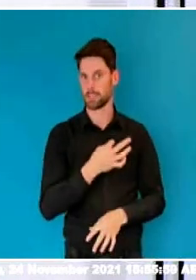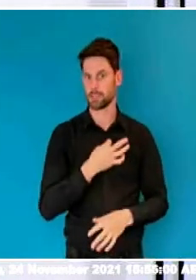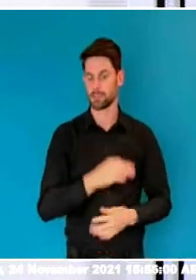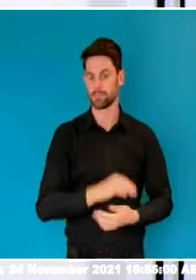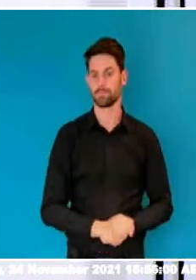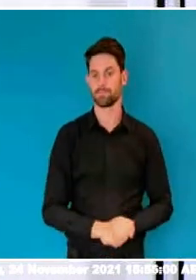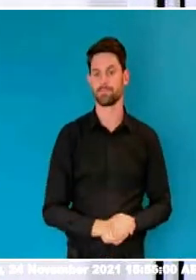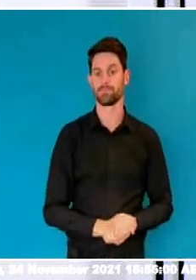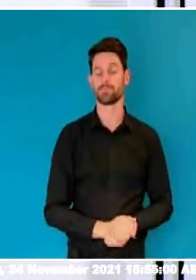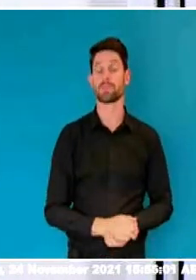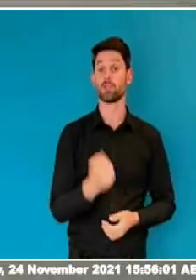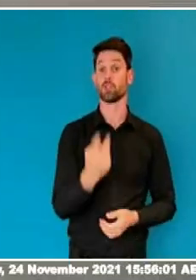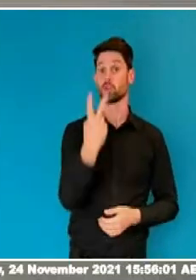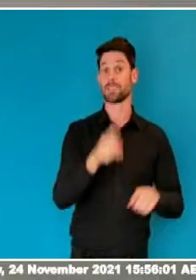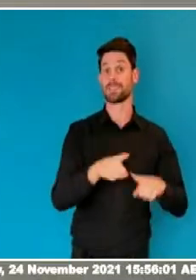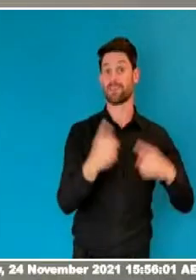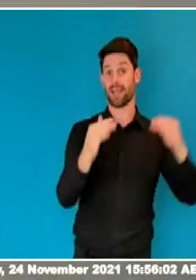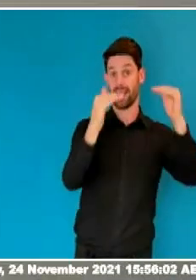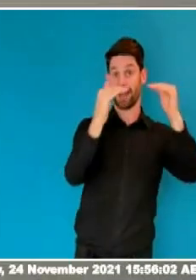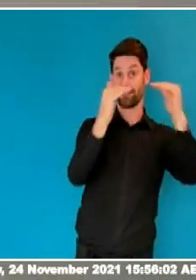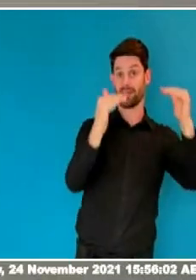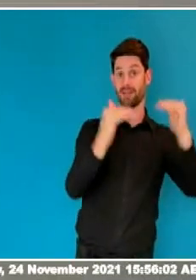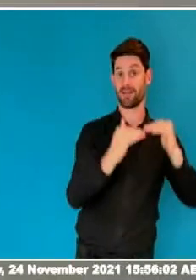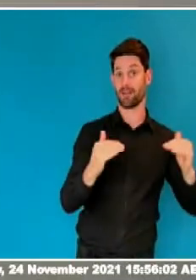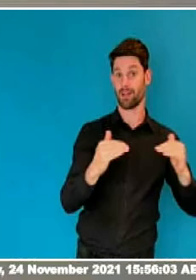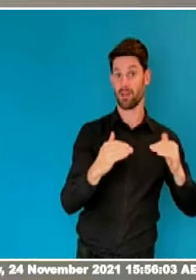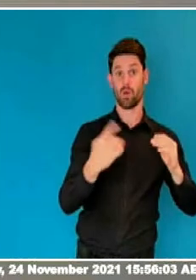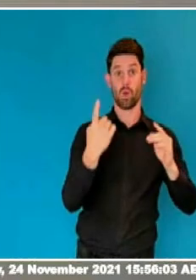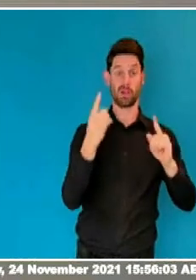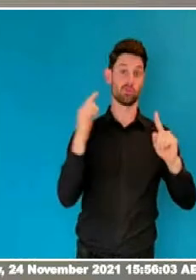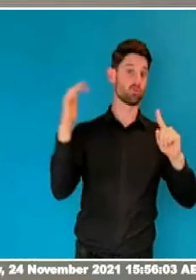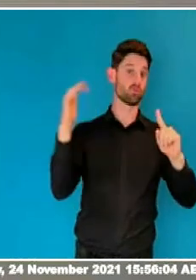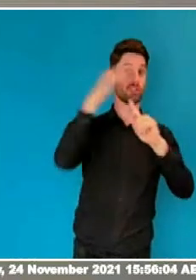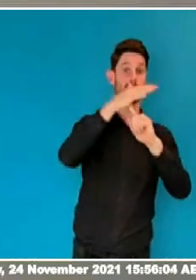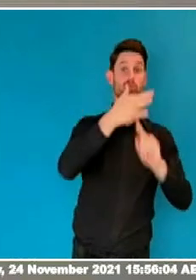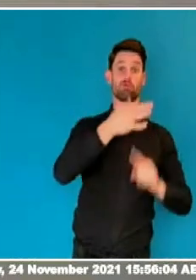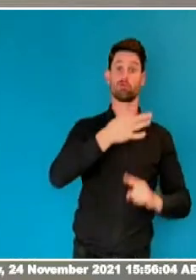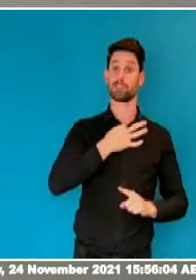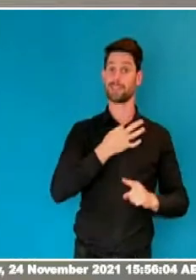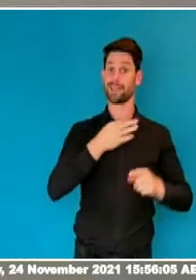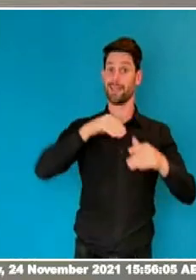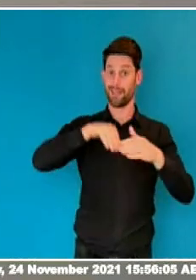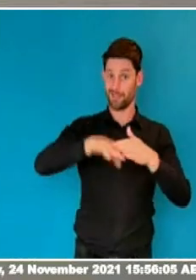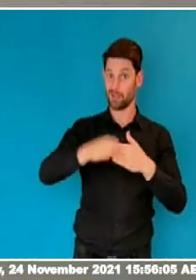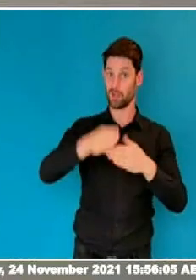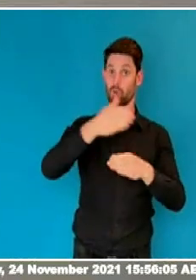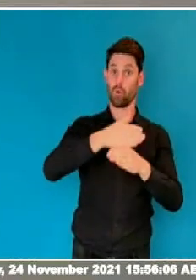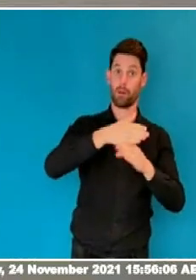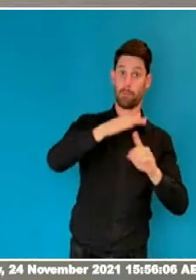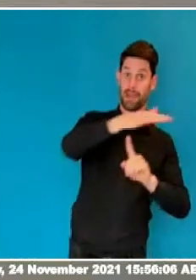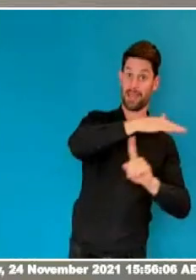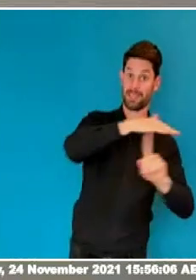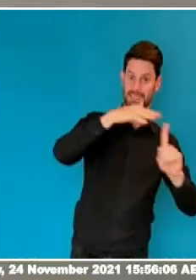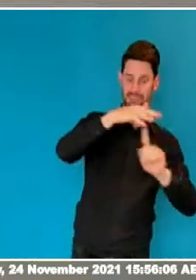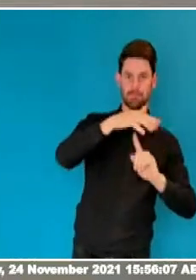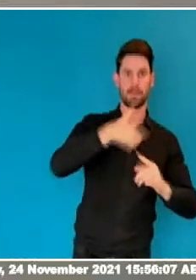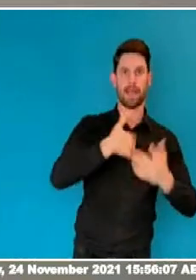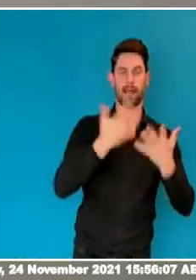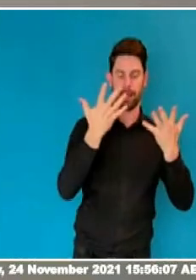So obviously critical risk within the workplace is an absolute focus for us, and I